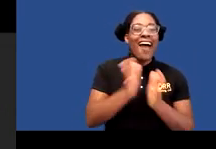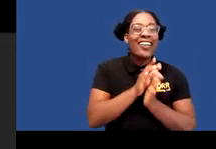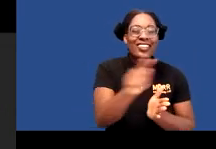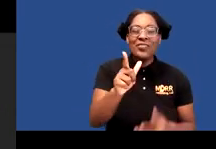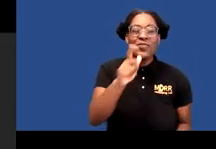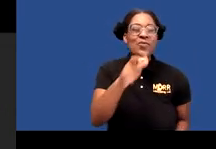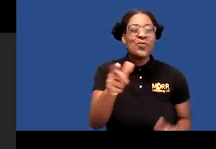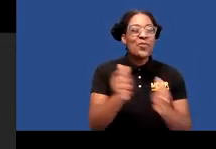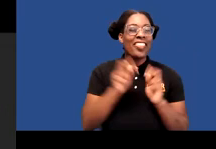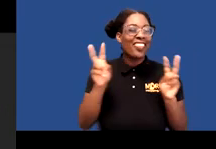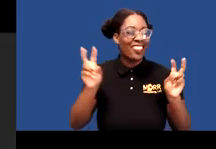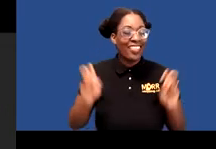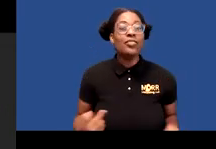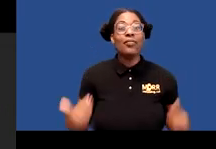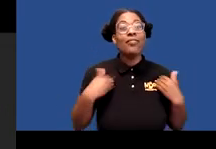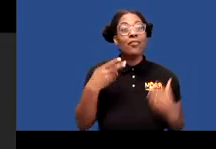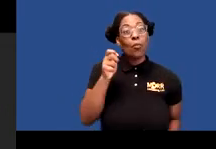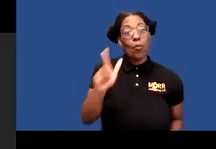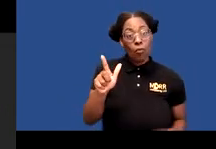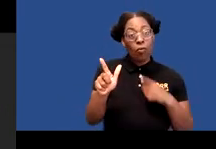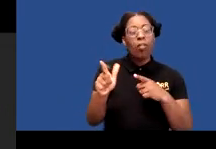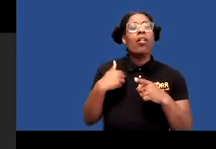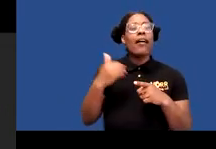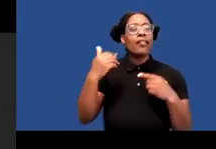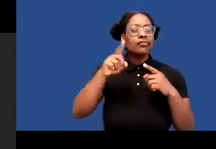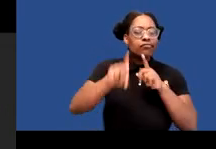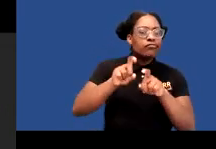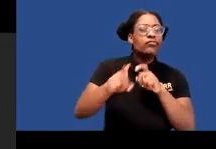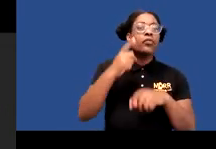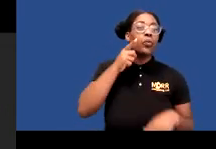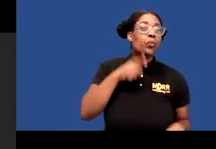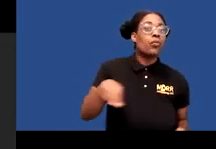So we've got a poll that will invite you to respond to some questions.